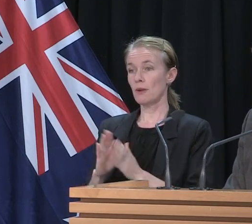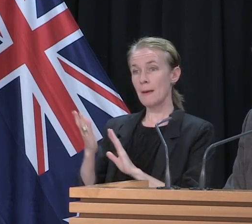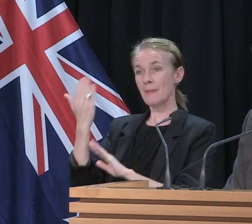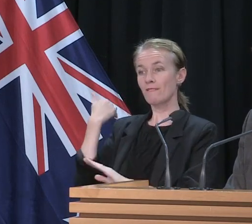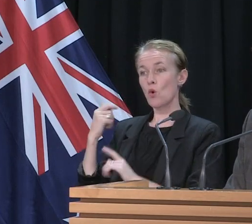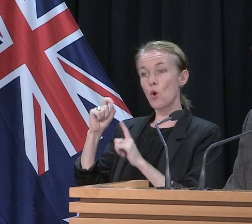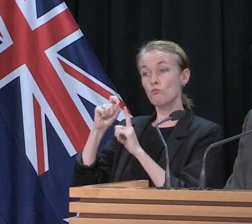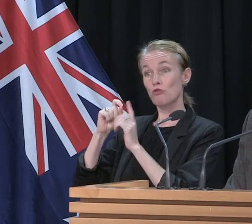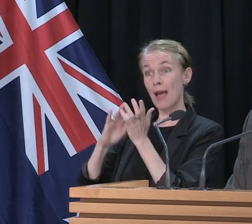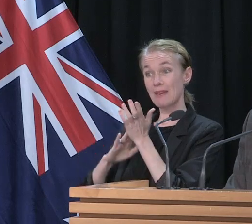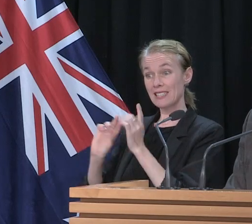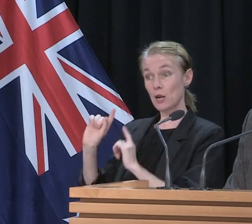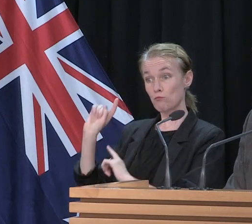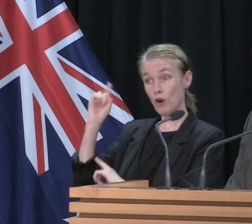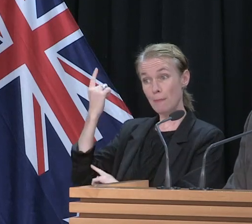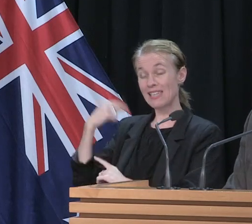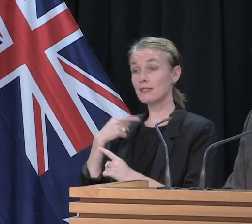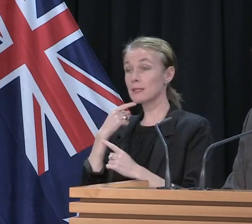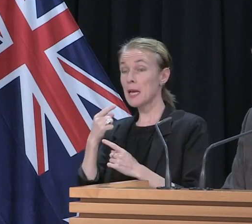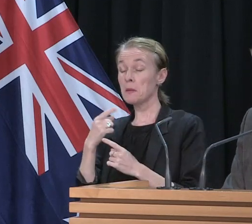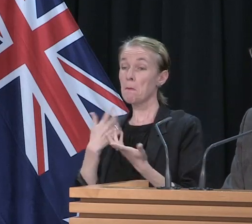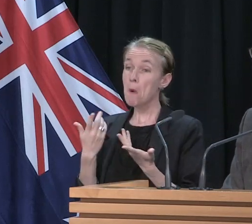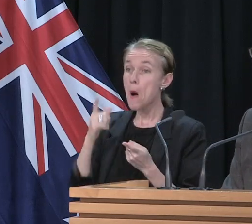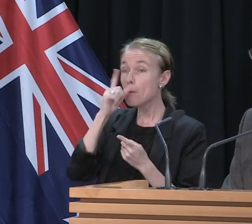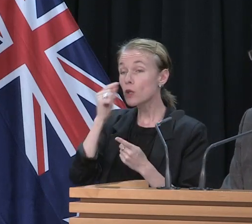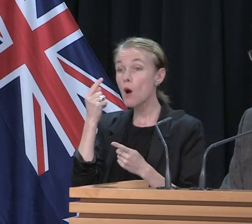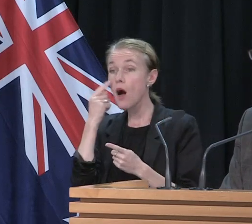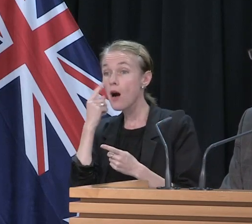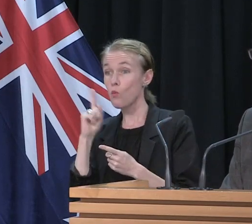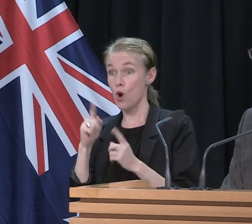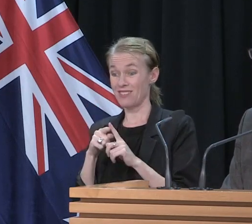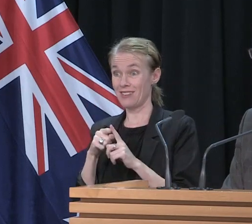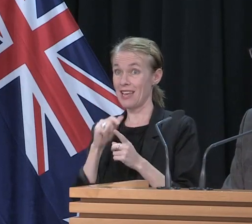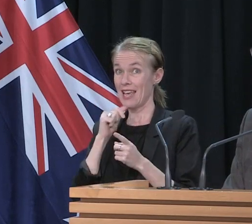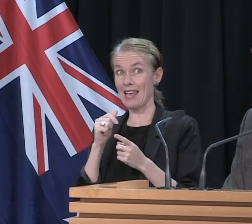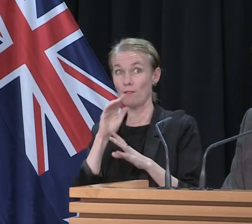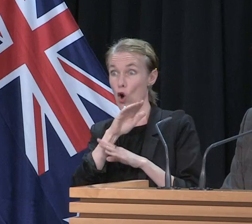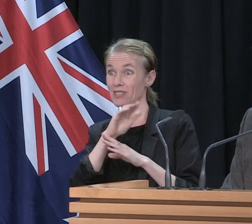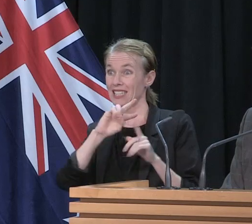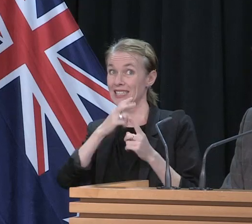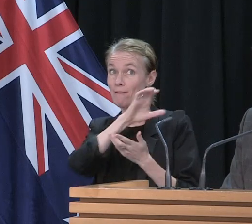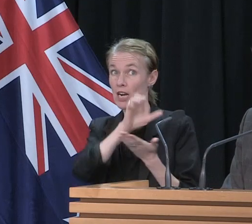INDISTINCTLY) talked a while back about the potential to be testing people before they get